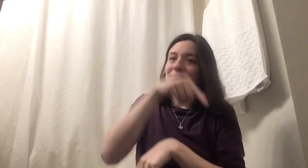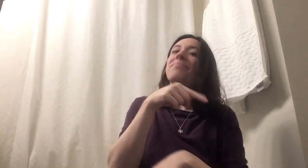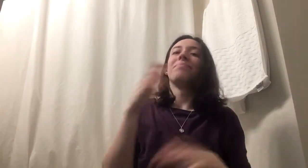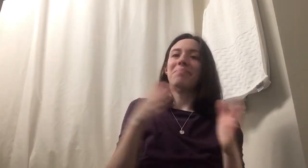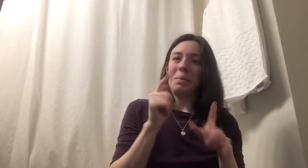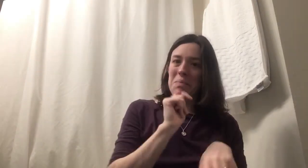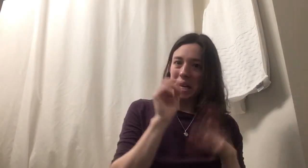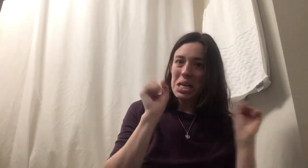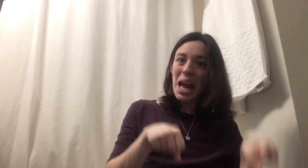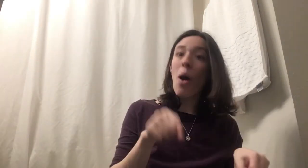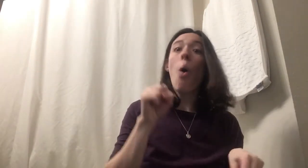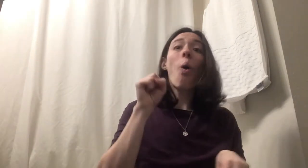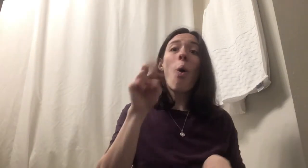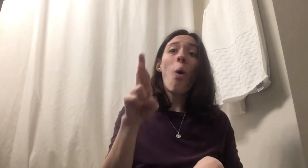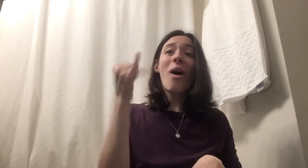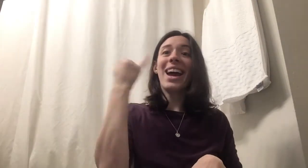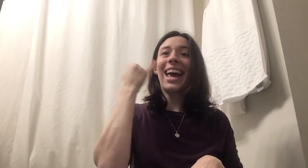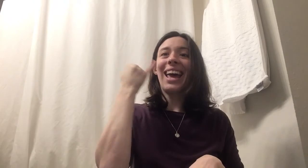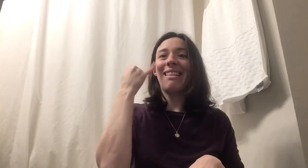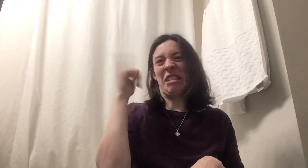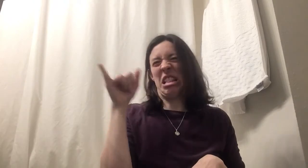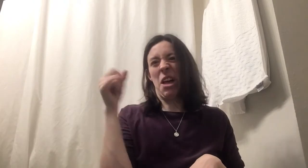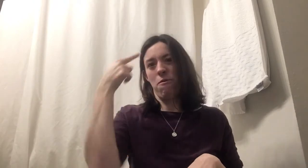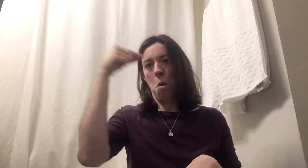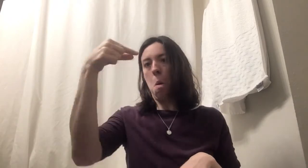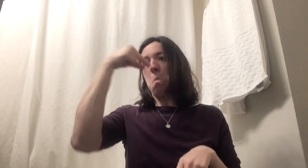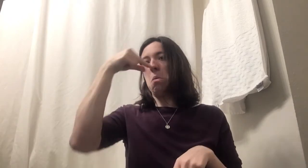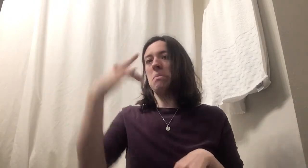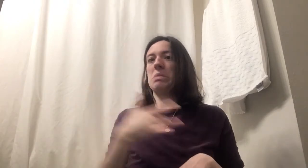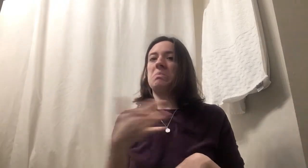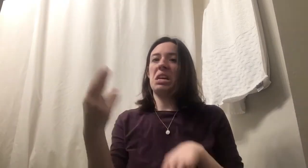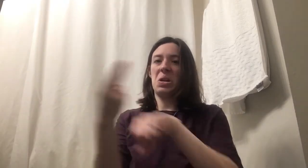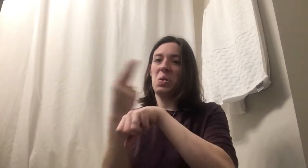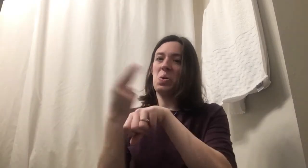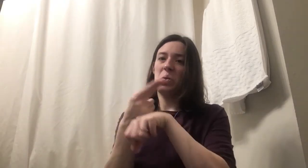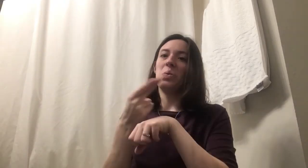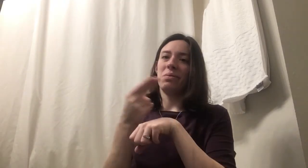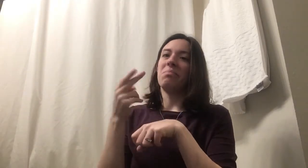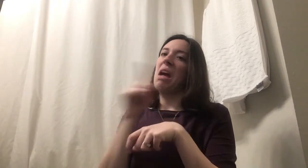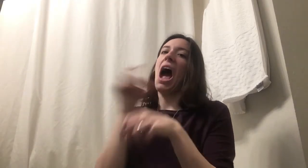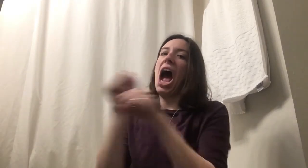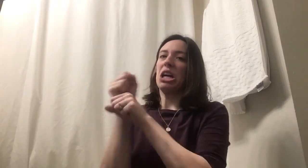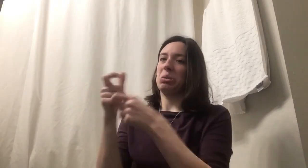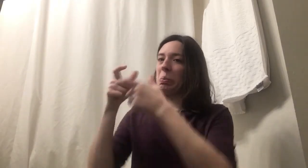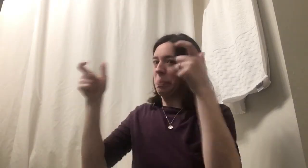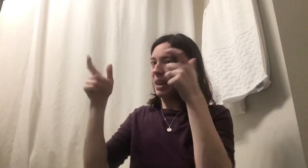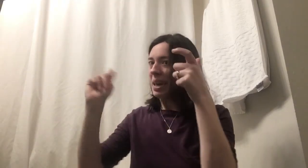I can use the mini potty. Or, for poop I tend to use an actual big potty